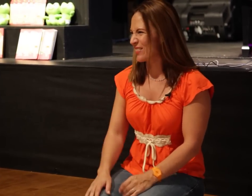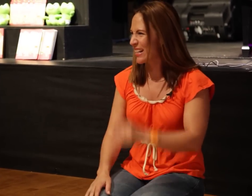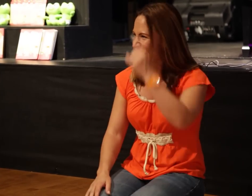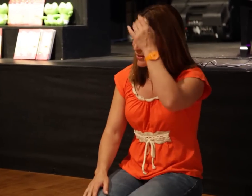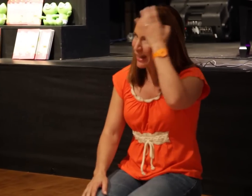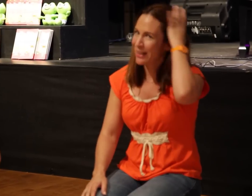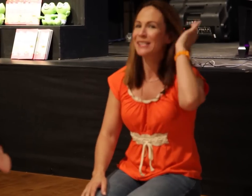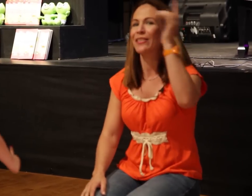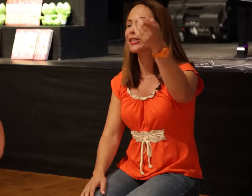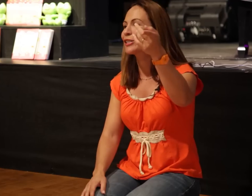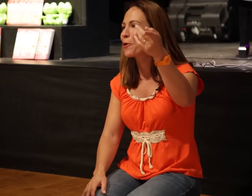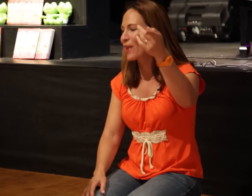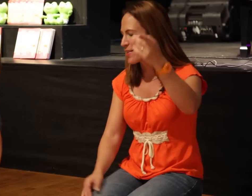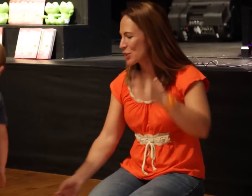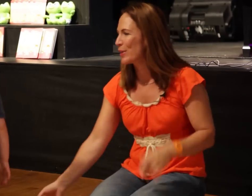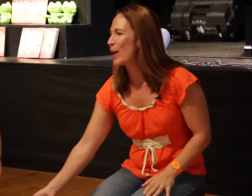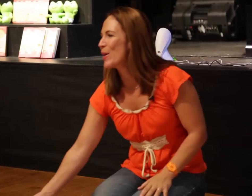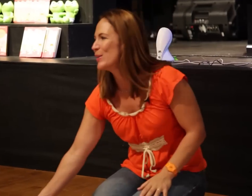Right now? Like I said, there's a sofa and there's pillows,